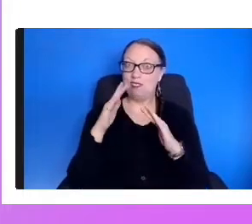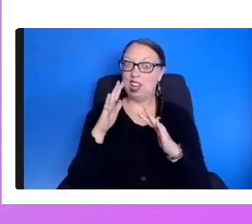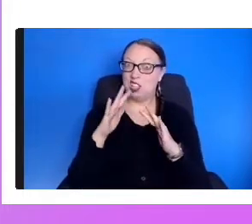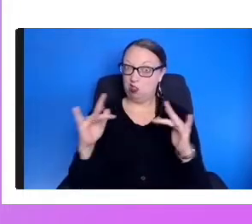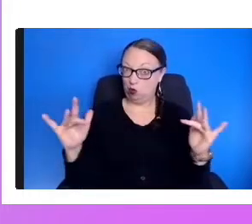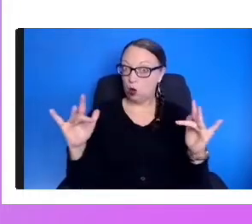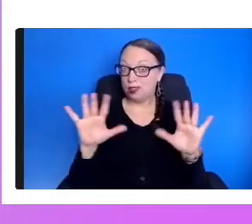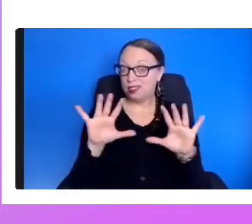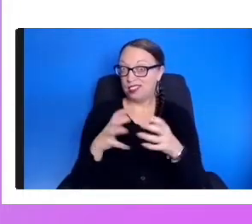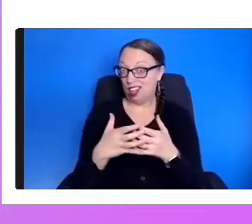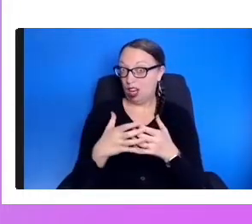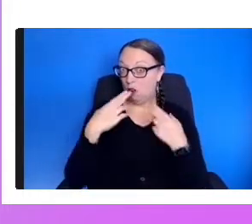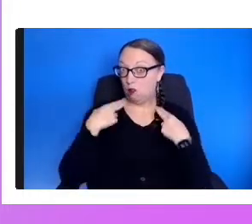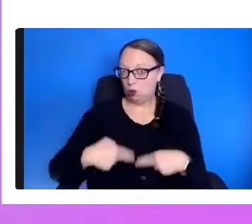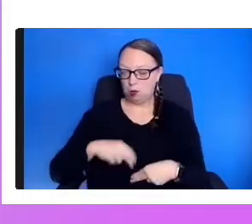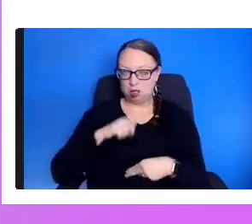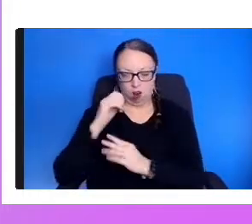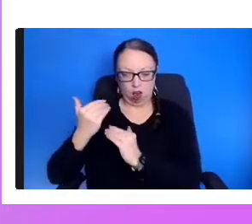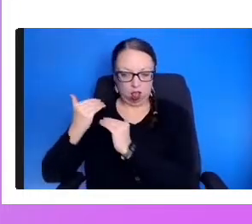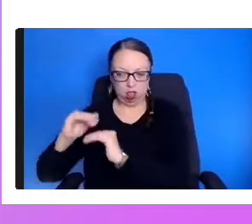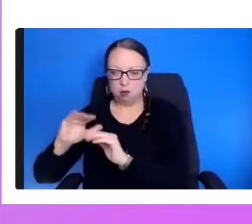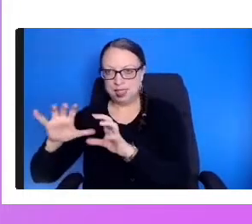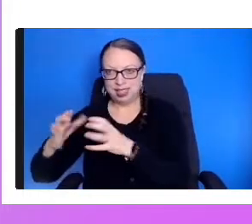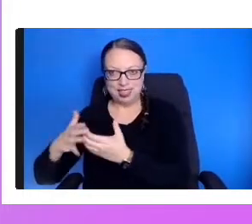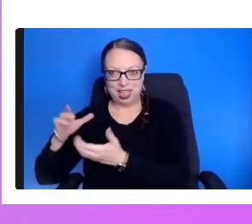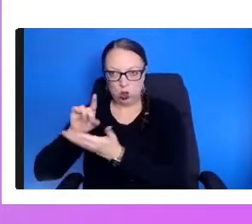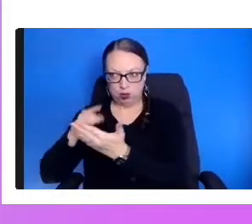not a really limited set of humans that you're designing around.